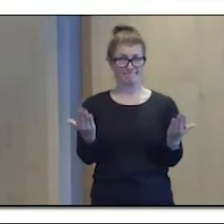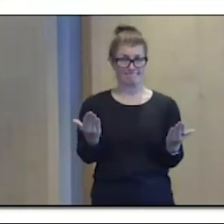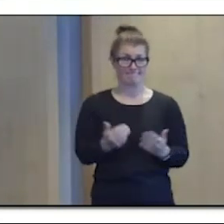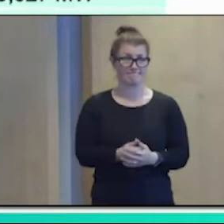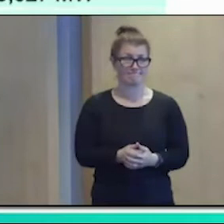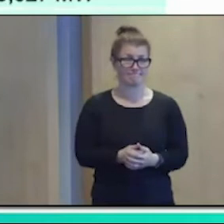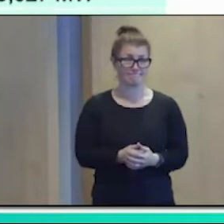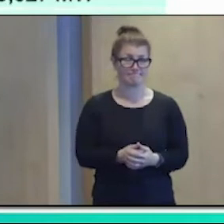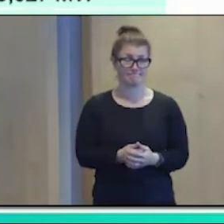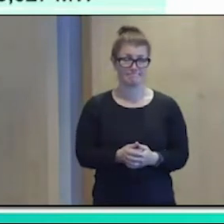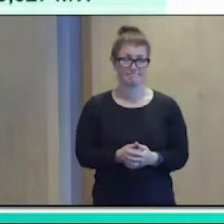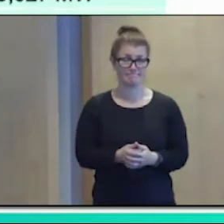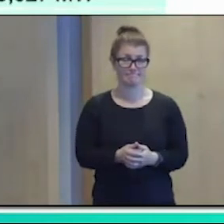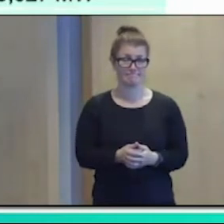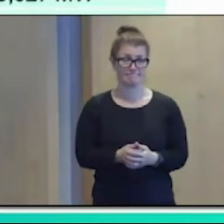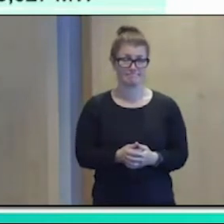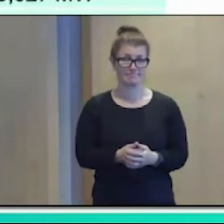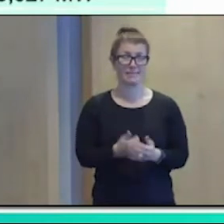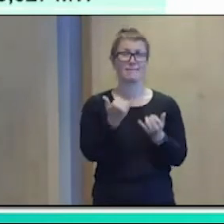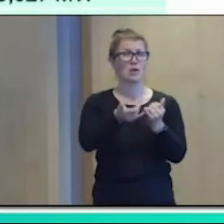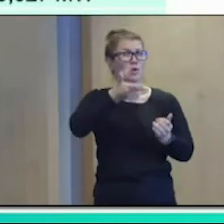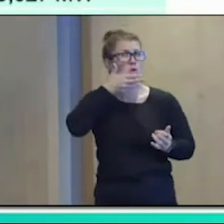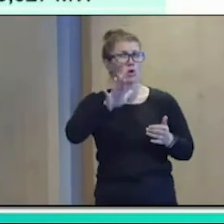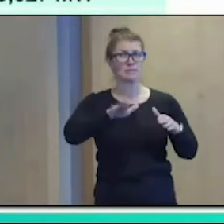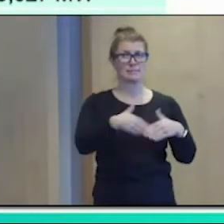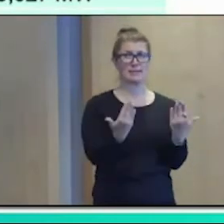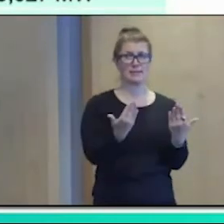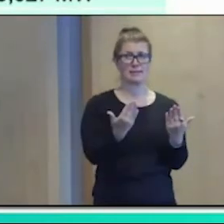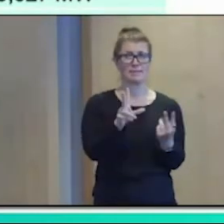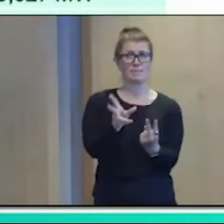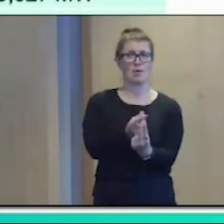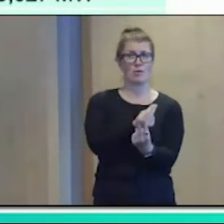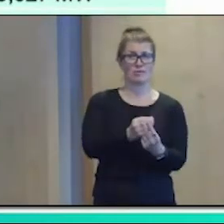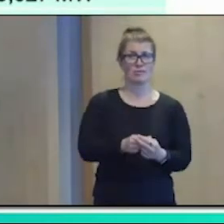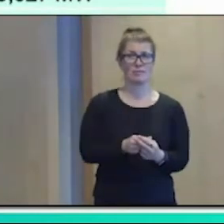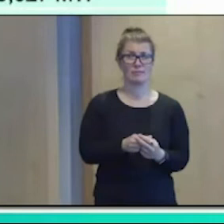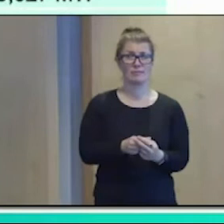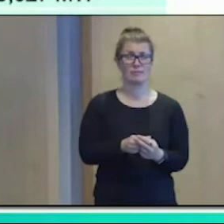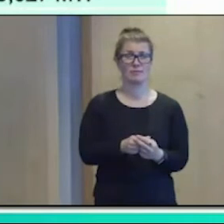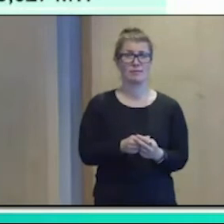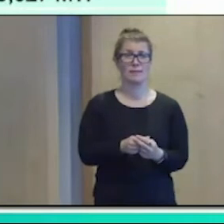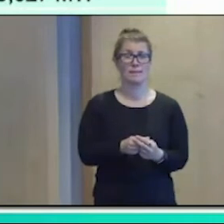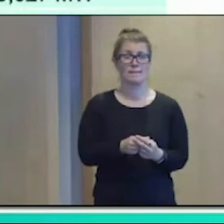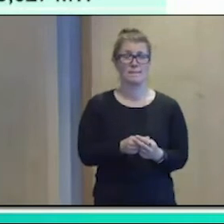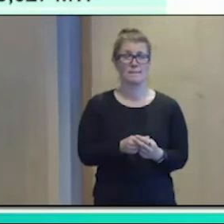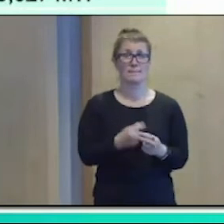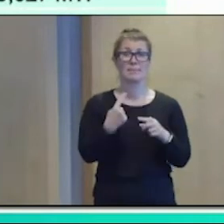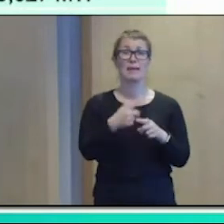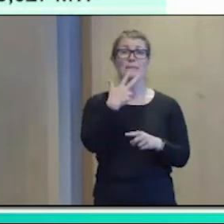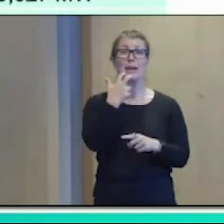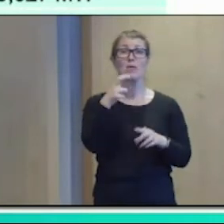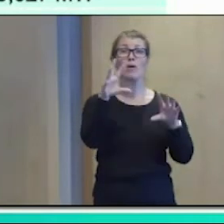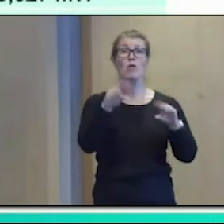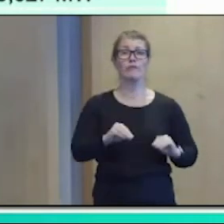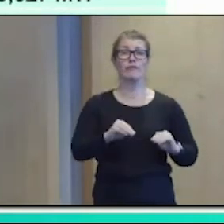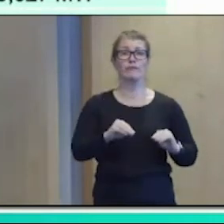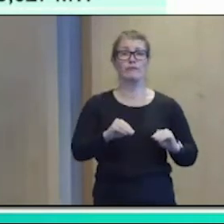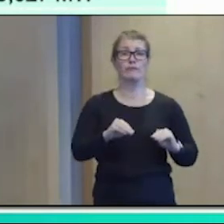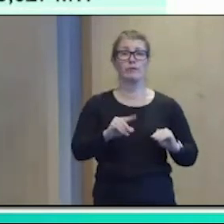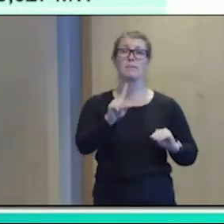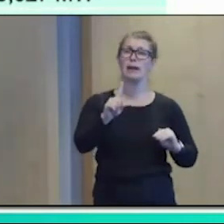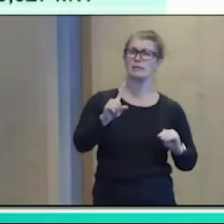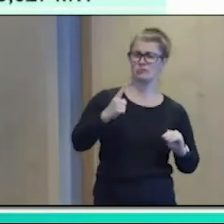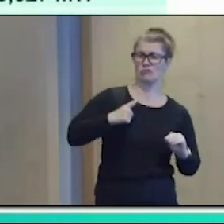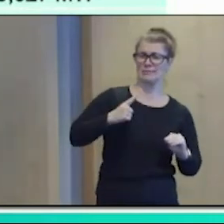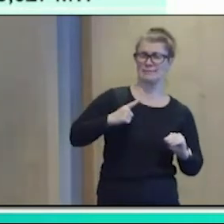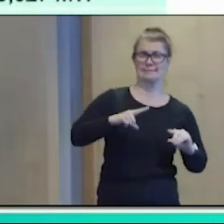These were extremely hot days they and we lost power for two very different reasons. In 2018